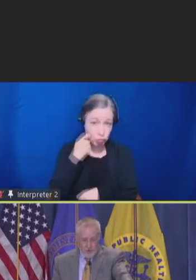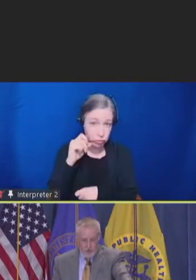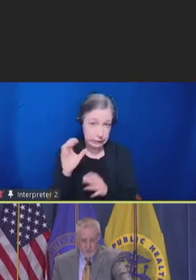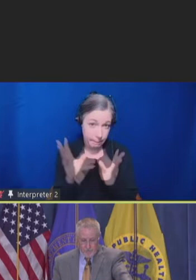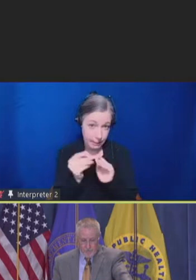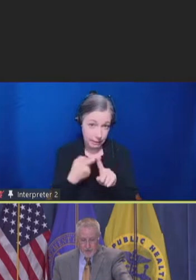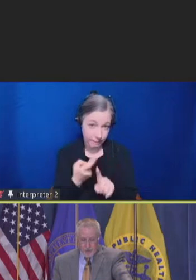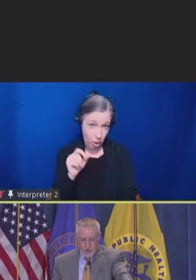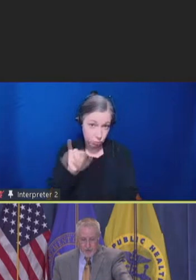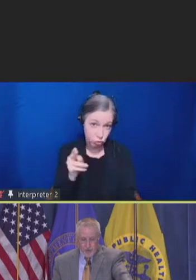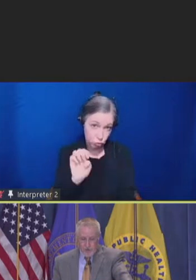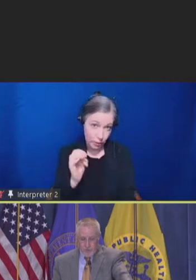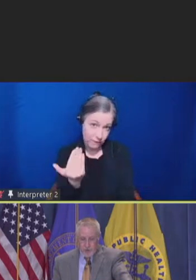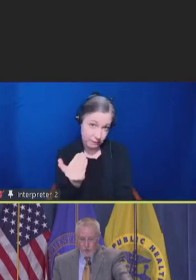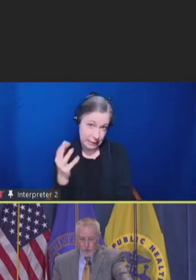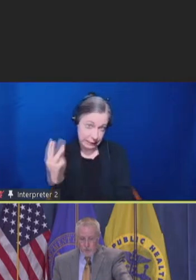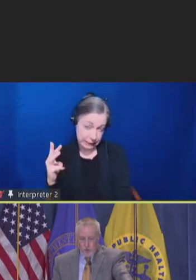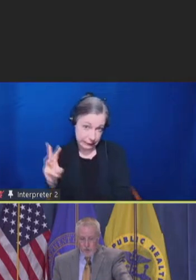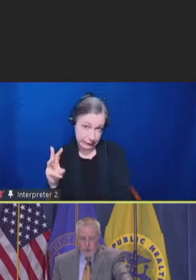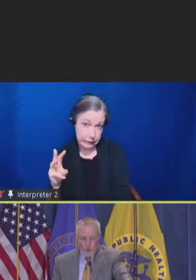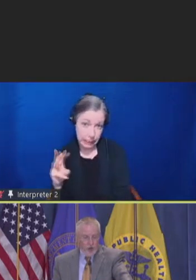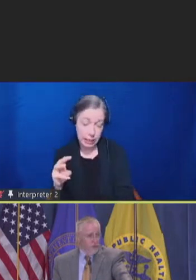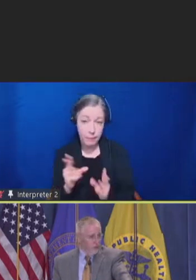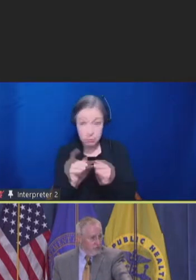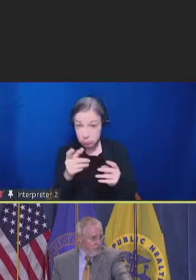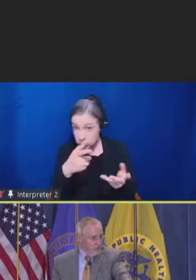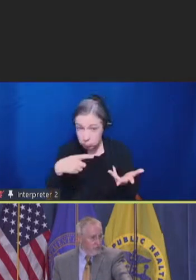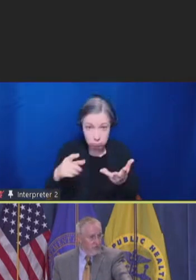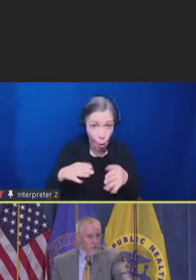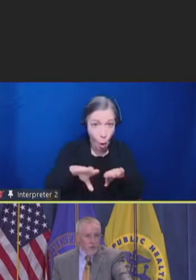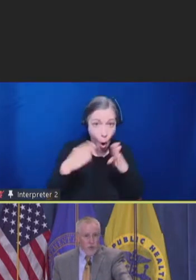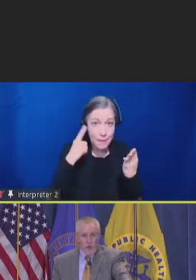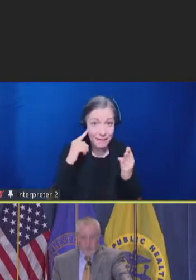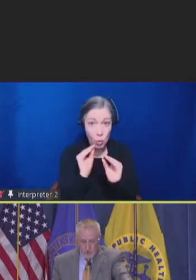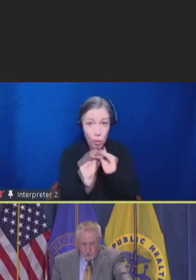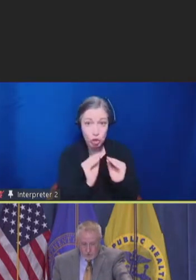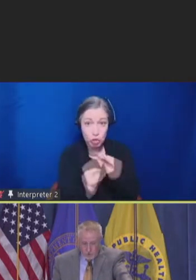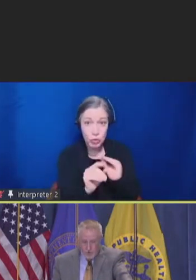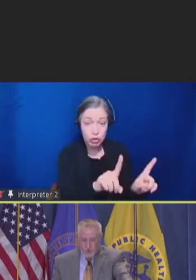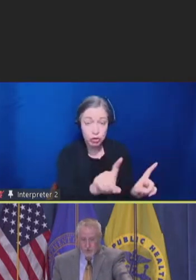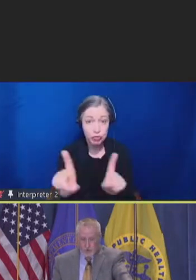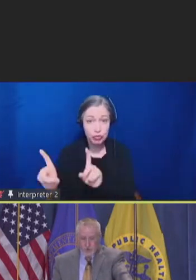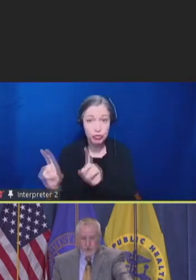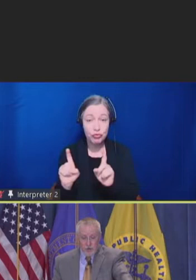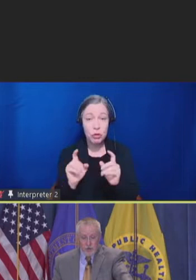Do any of the members want to make any corrections to those February -- or excuse me, to those